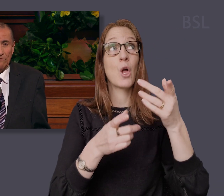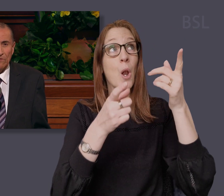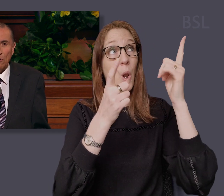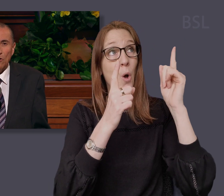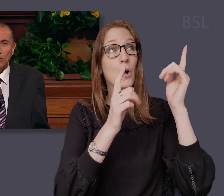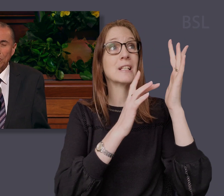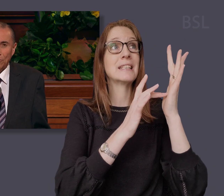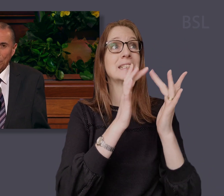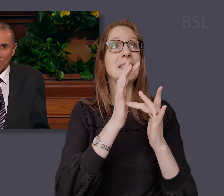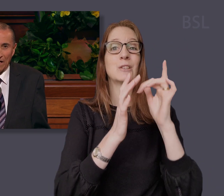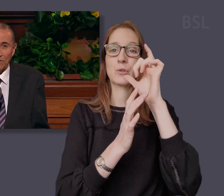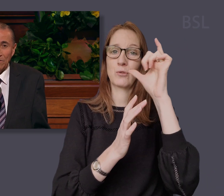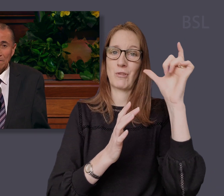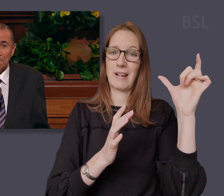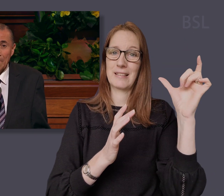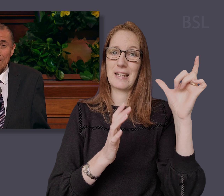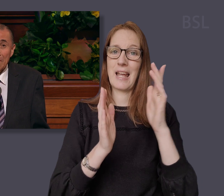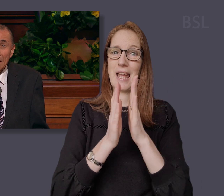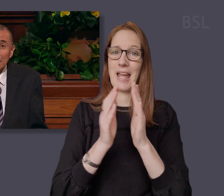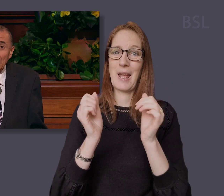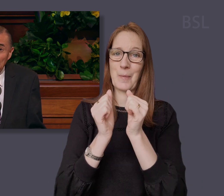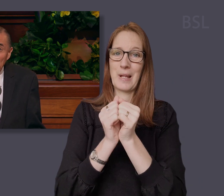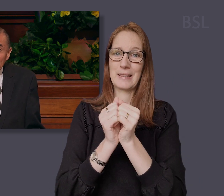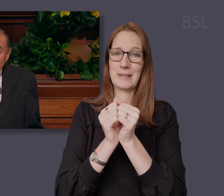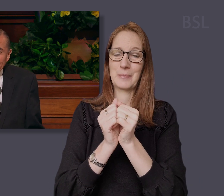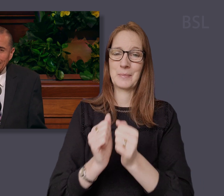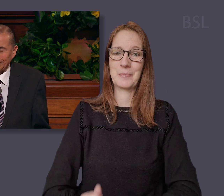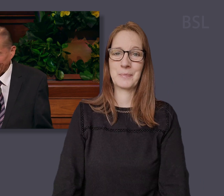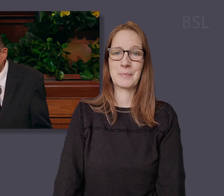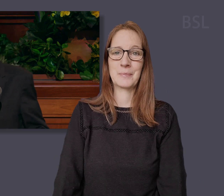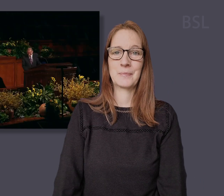even the Lord Jesus Christ, amen.